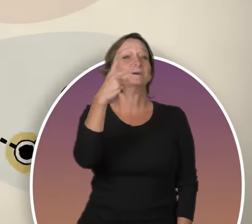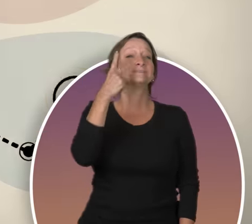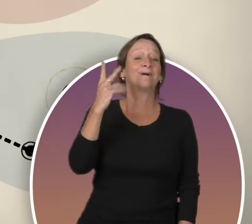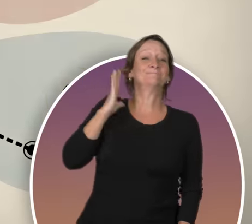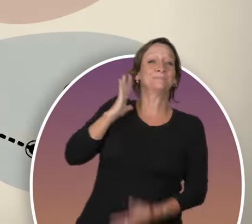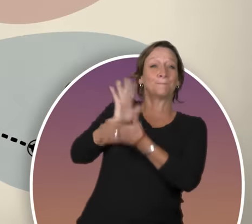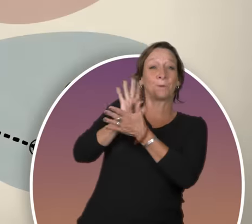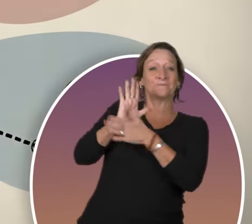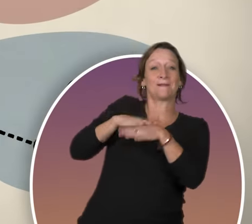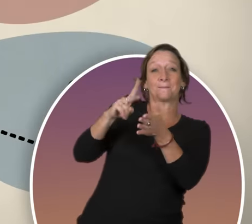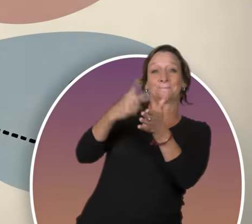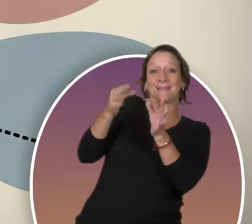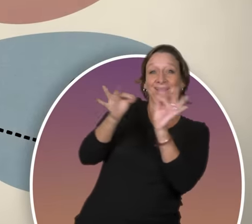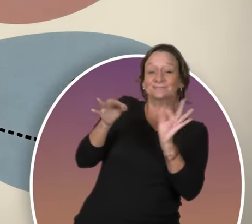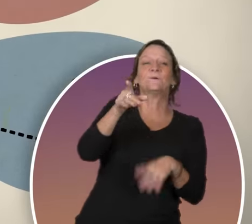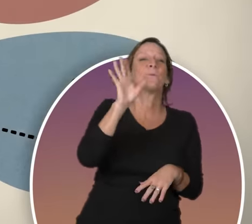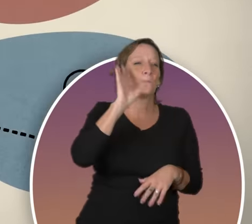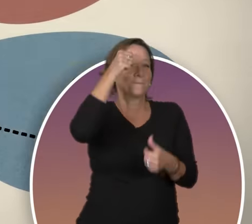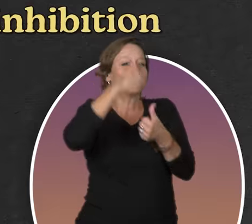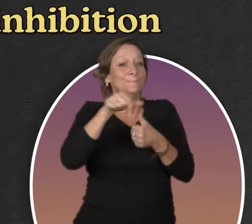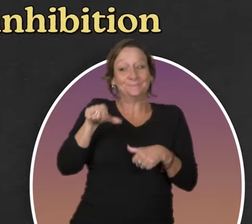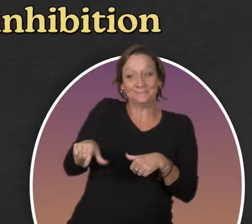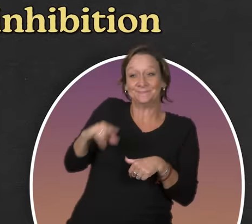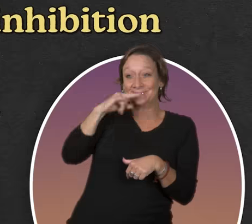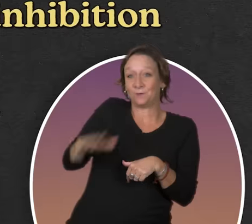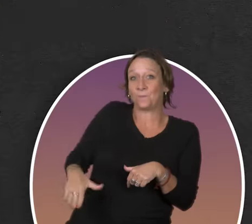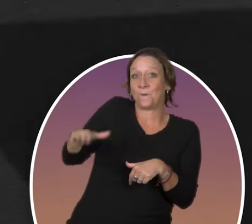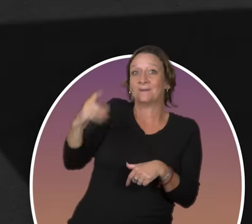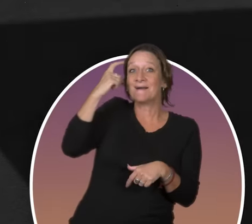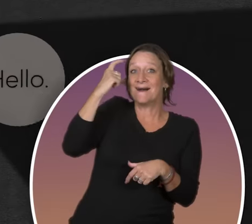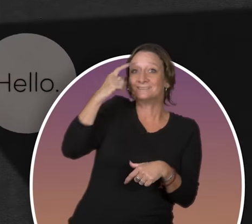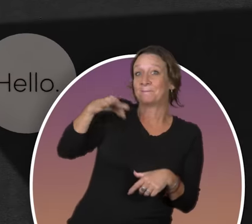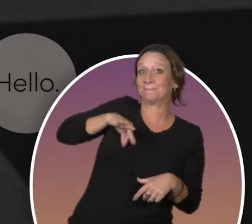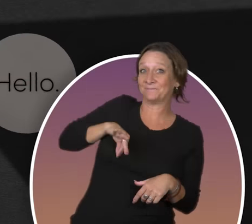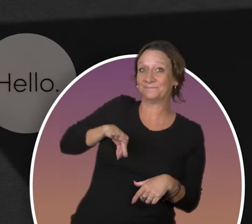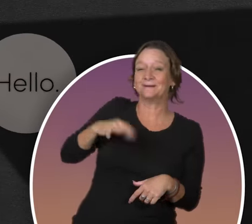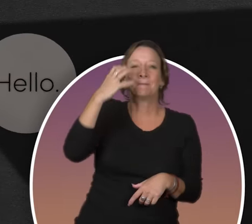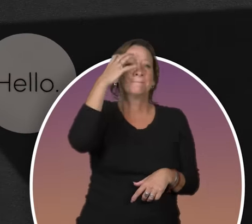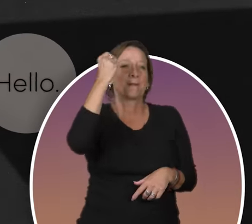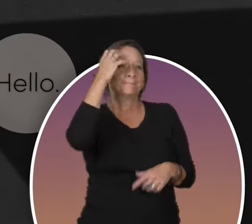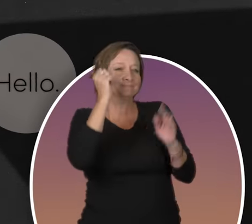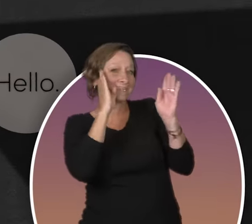If you saw our video on bilingualism, you'll remember that bilingual kids grow up with cognitive advantages in memory and attention.